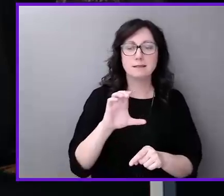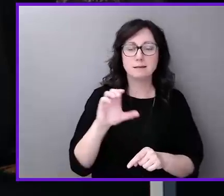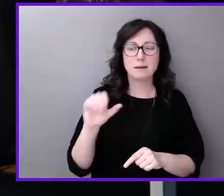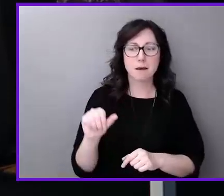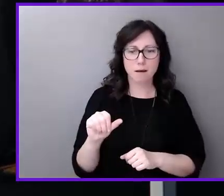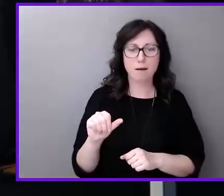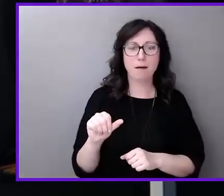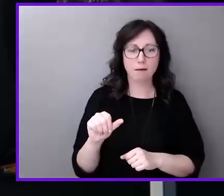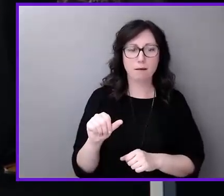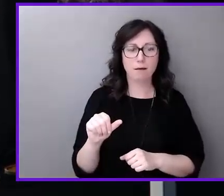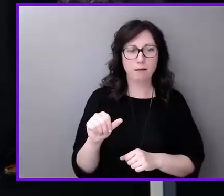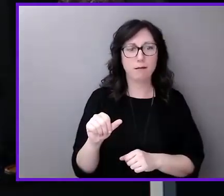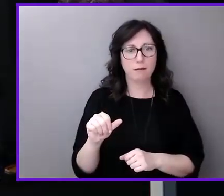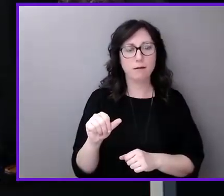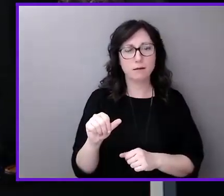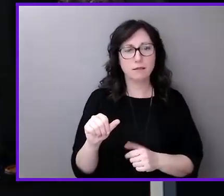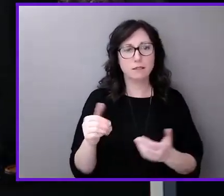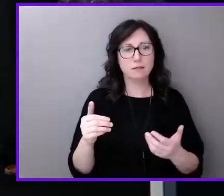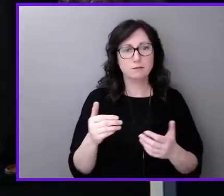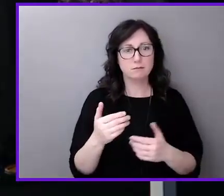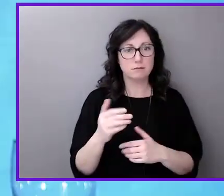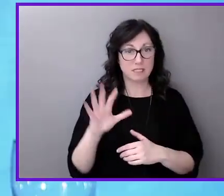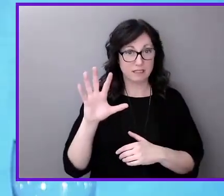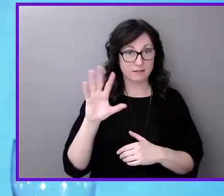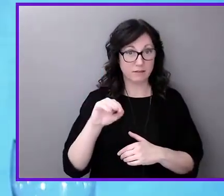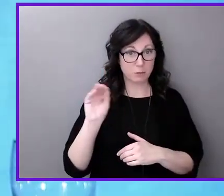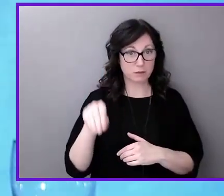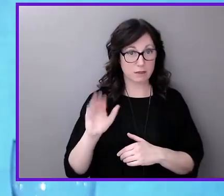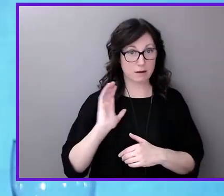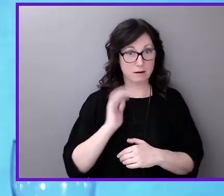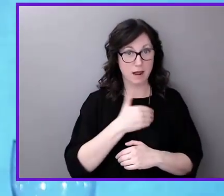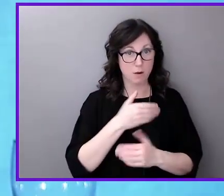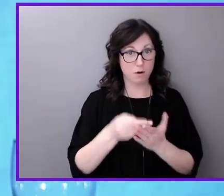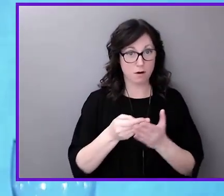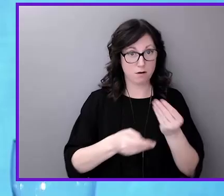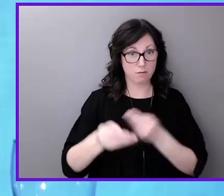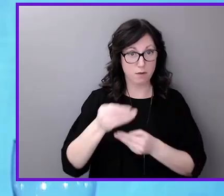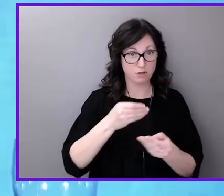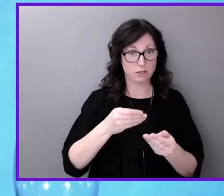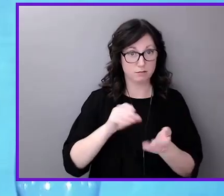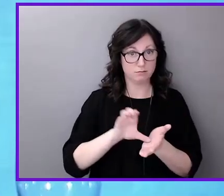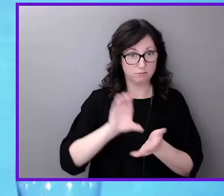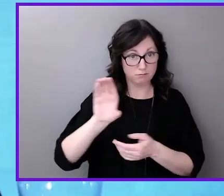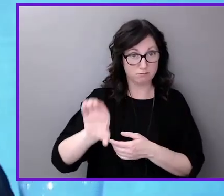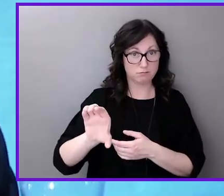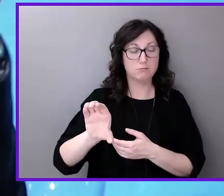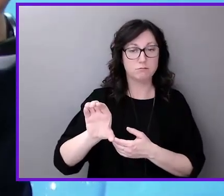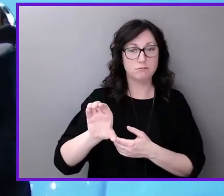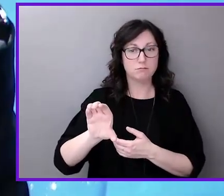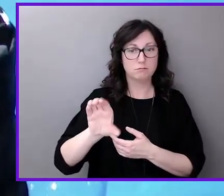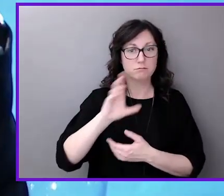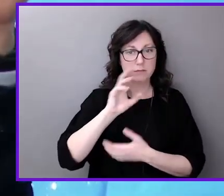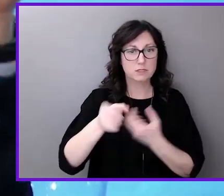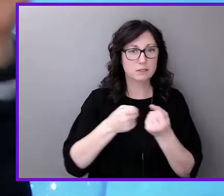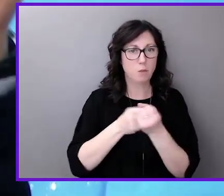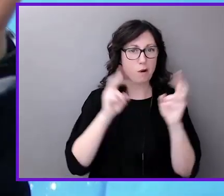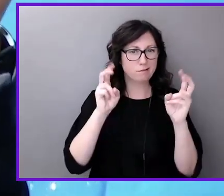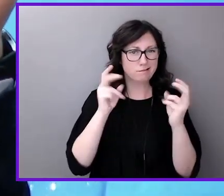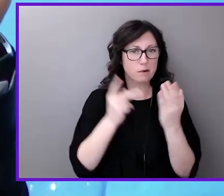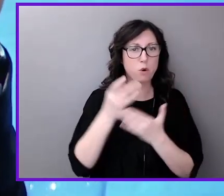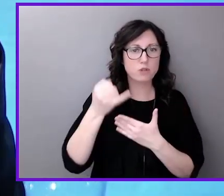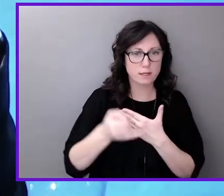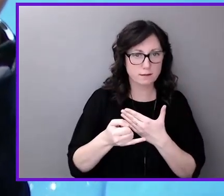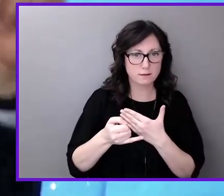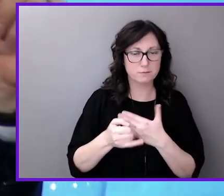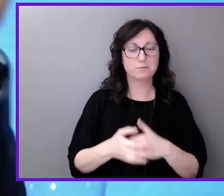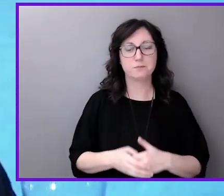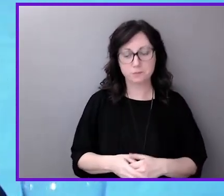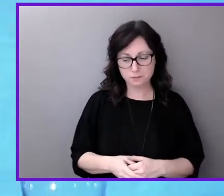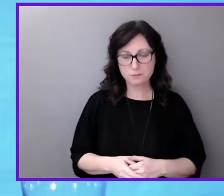that half of the Council’s budget goes to support projects and